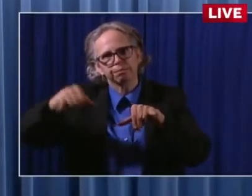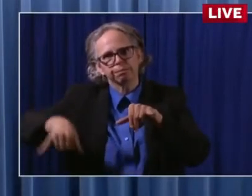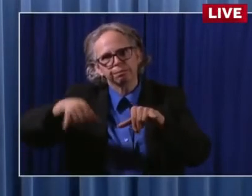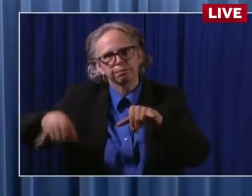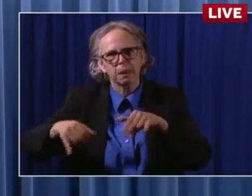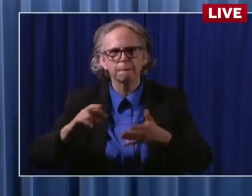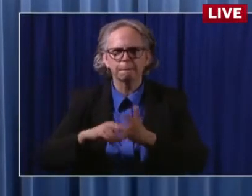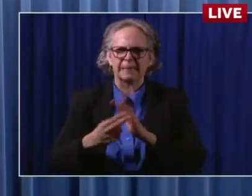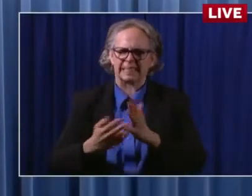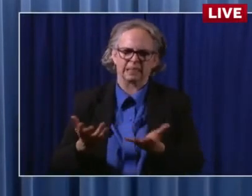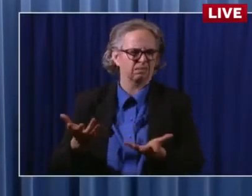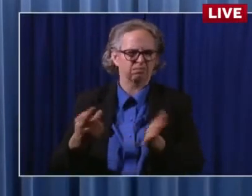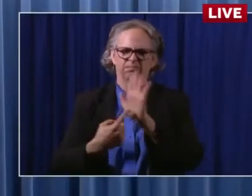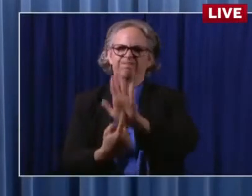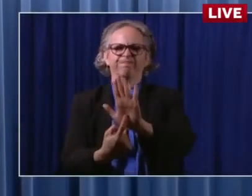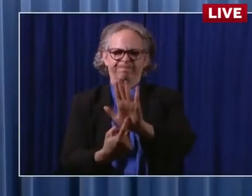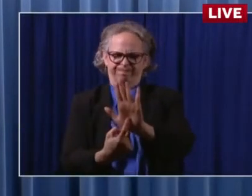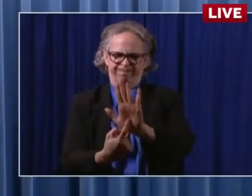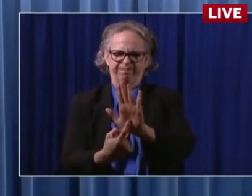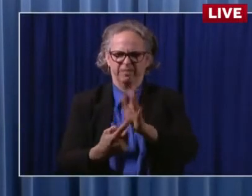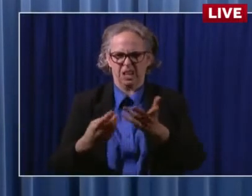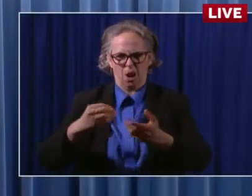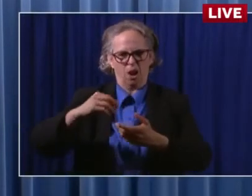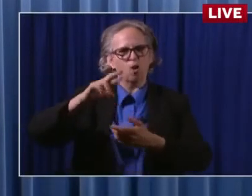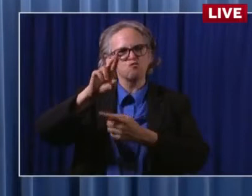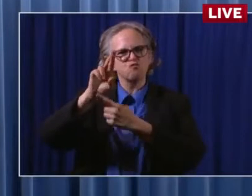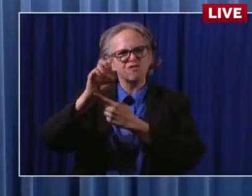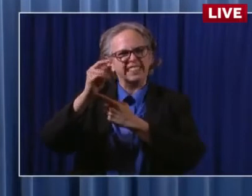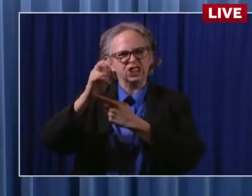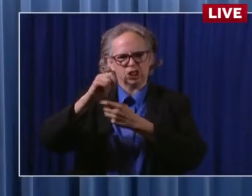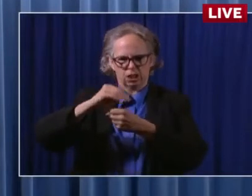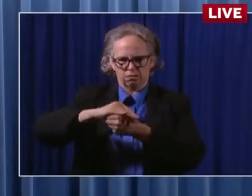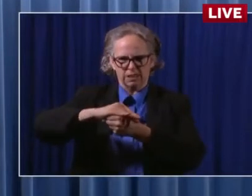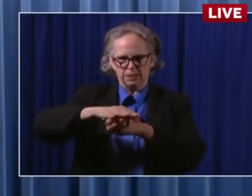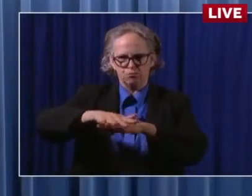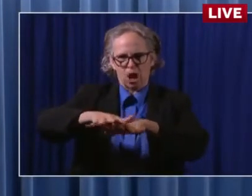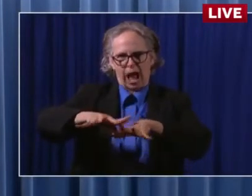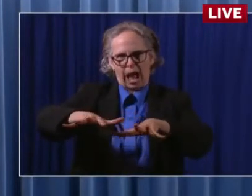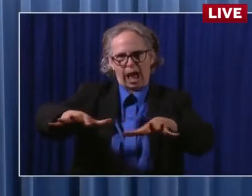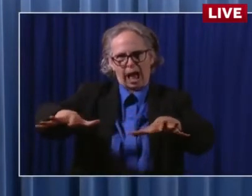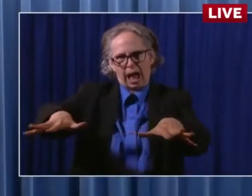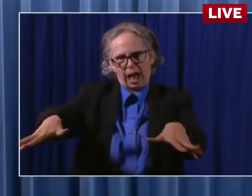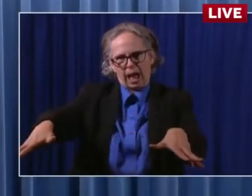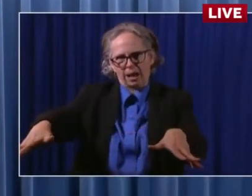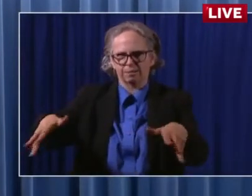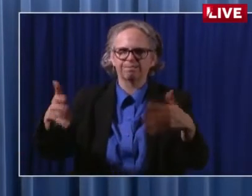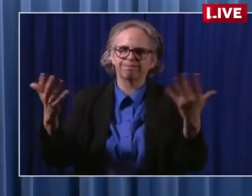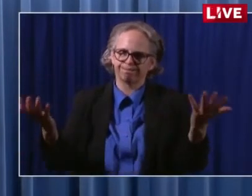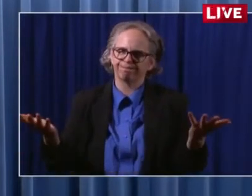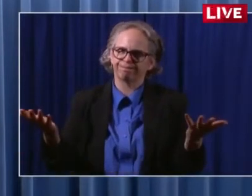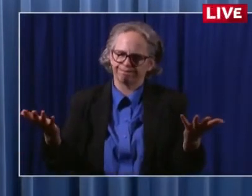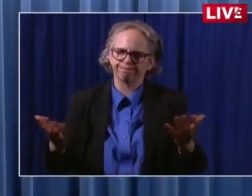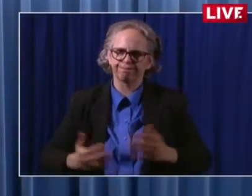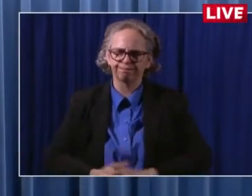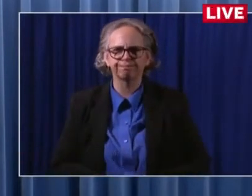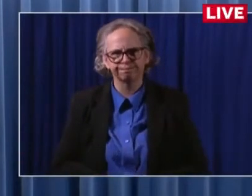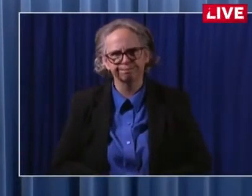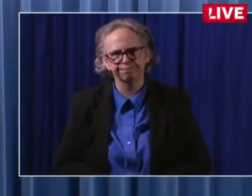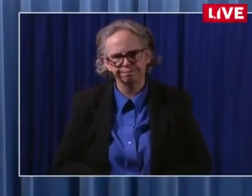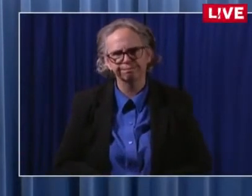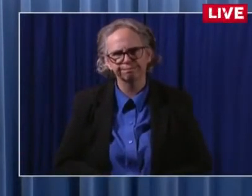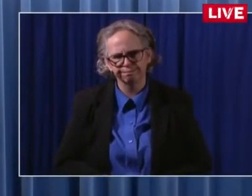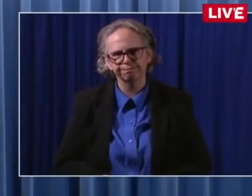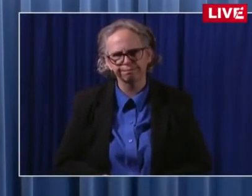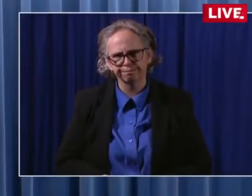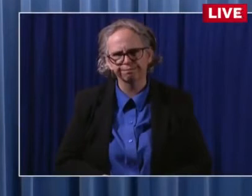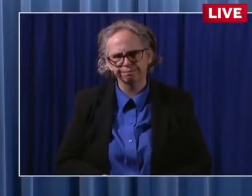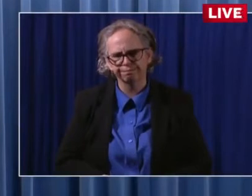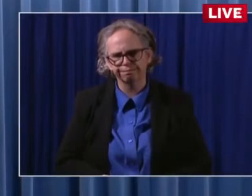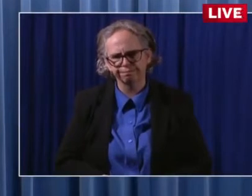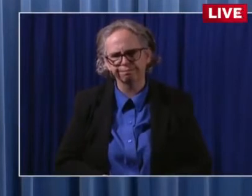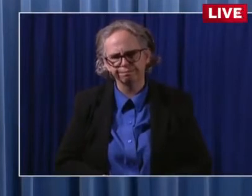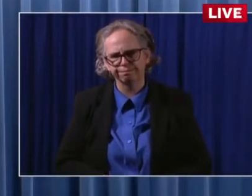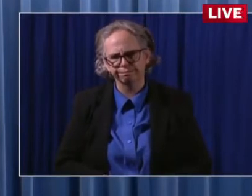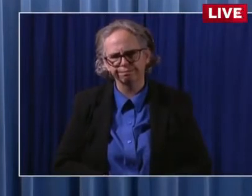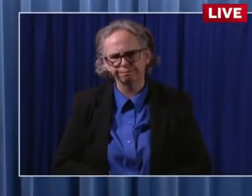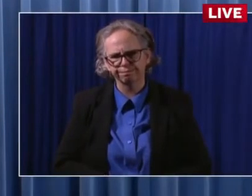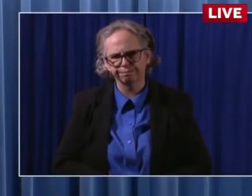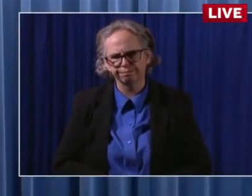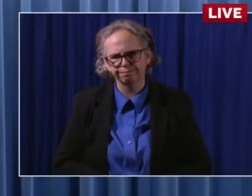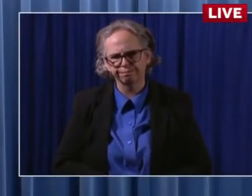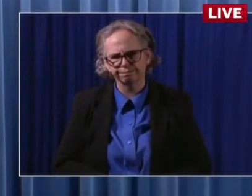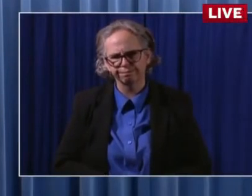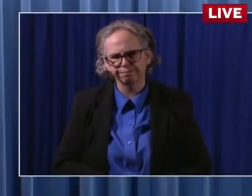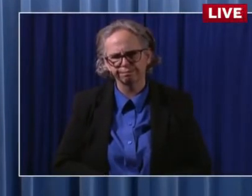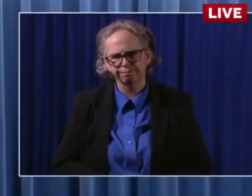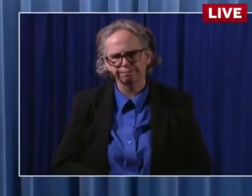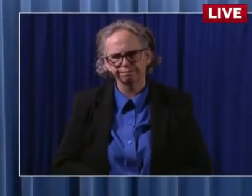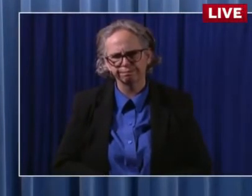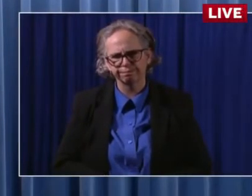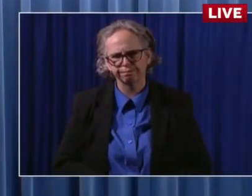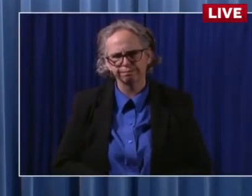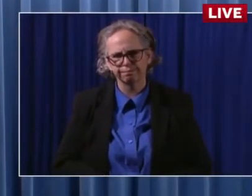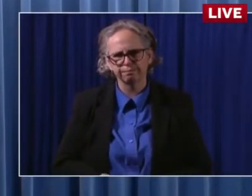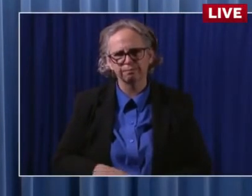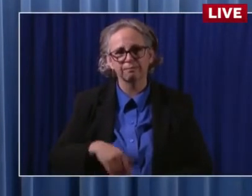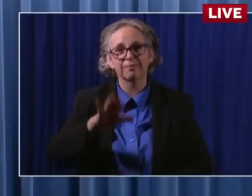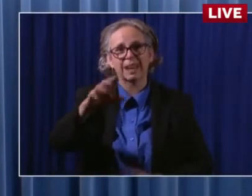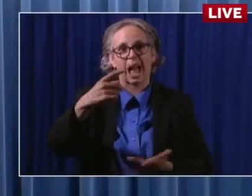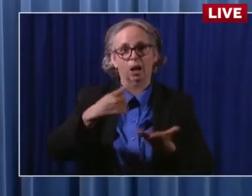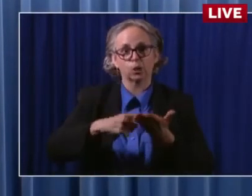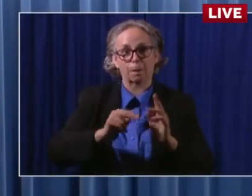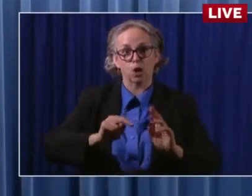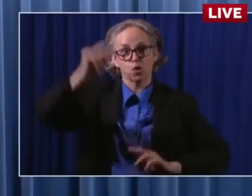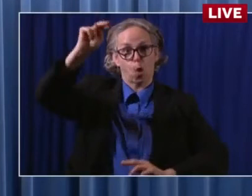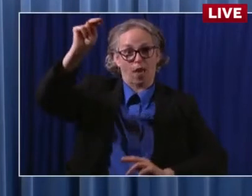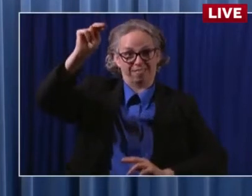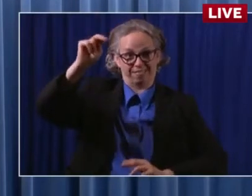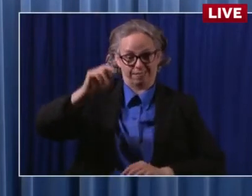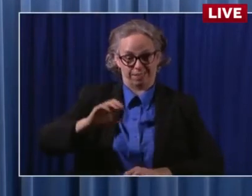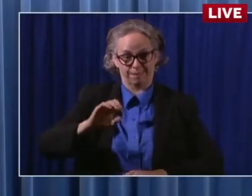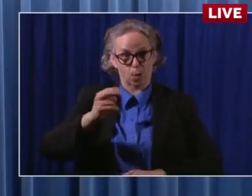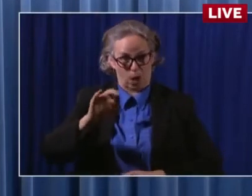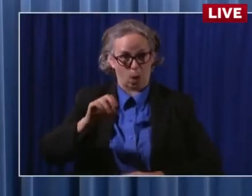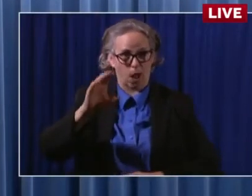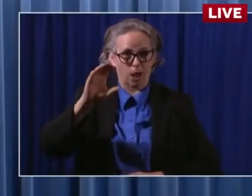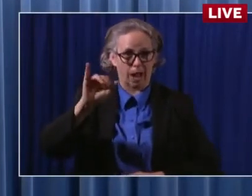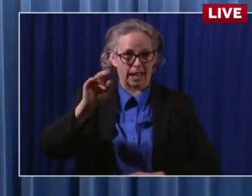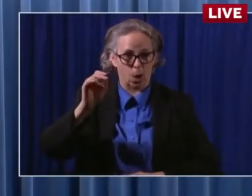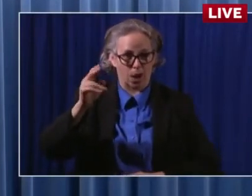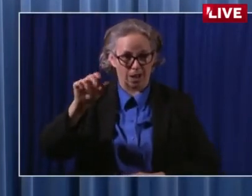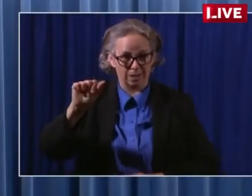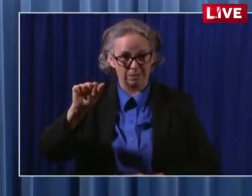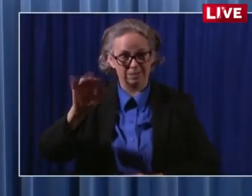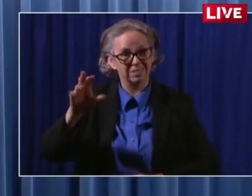AGAIN, THAT IS AN INDICATOR THAT THAT IS A REGIONAL PROBLEM, BECAUSE THAT IS WHERE INDIVIDUALS GO REGIONALLY FOR INTENSIVE CARE UNITS, UNIT BEDS.